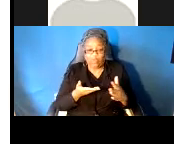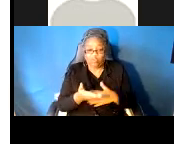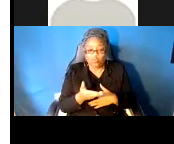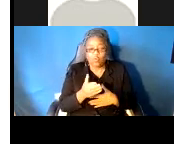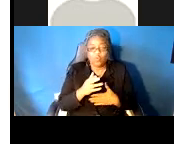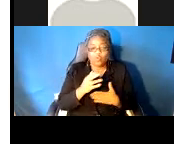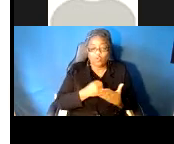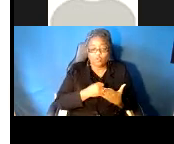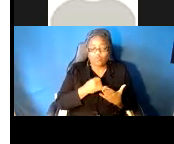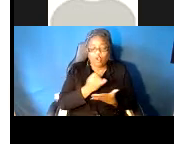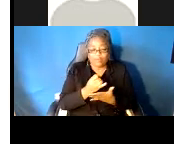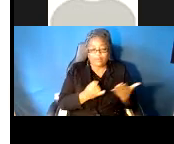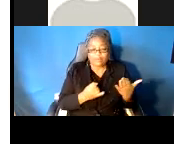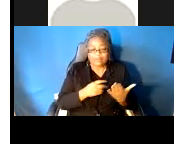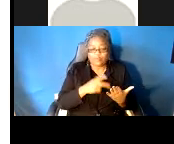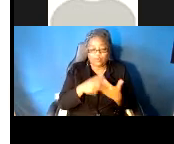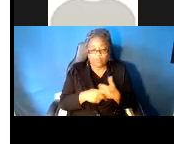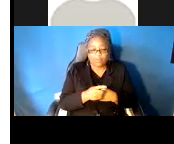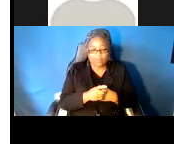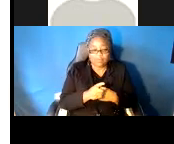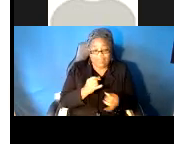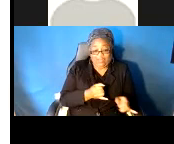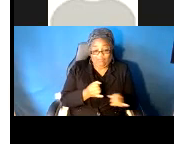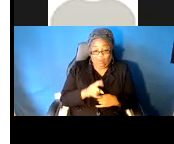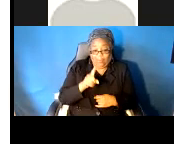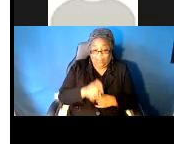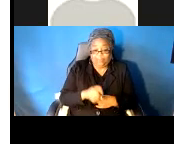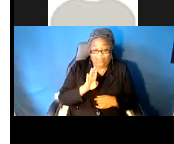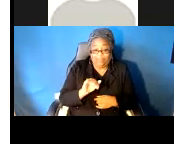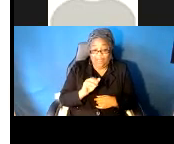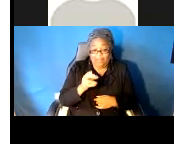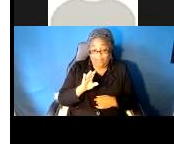Individuals must be BIPOC and/or LGBTQIA2+